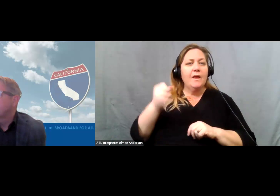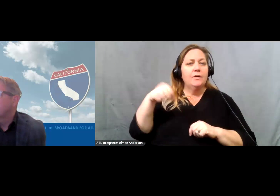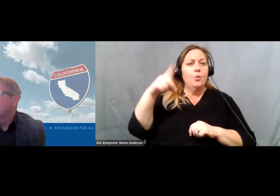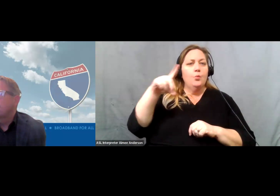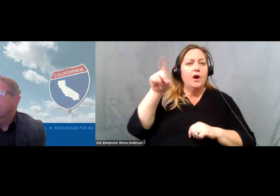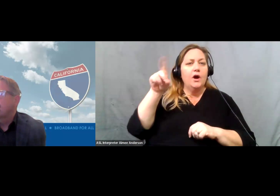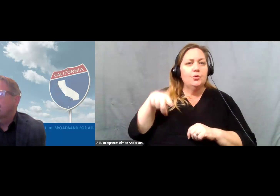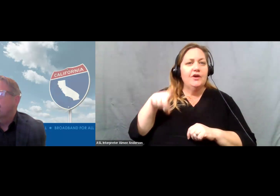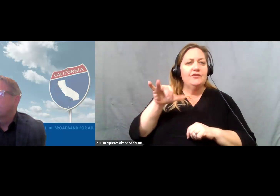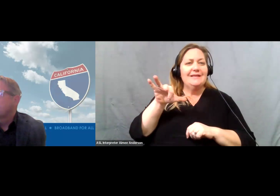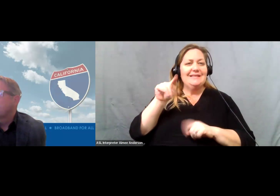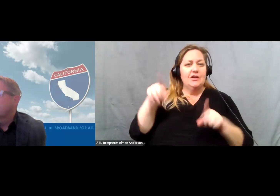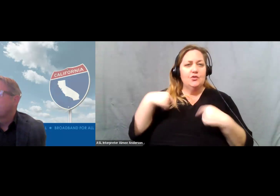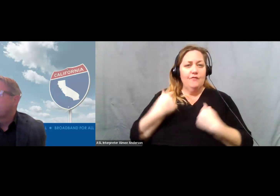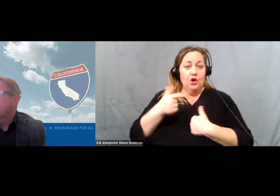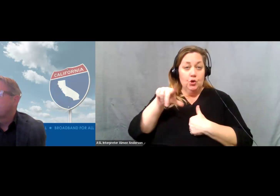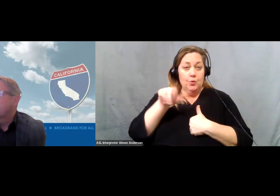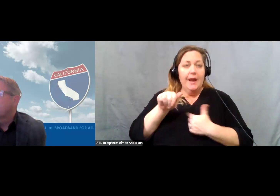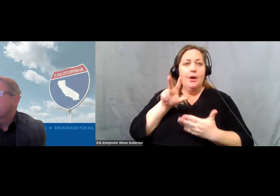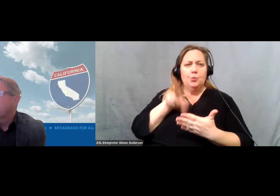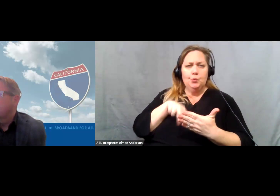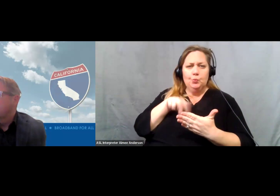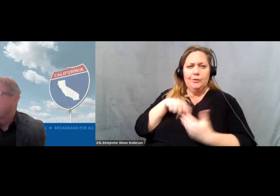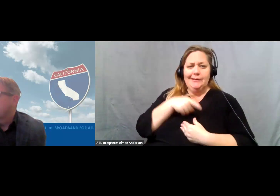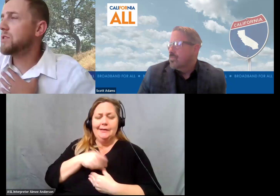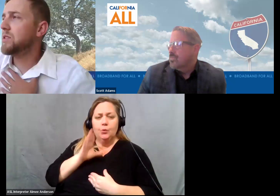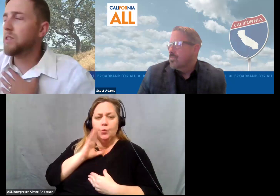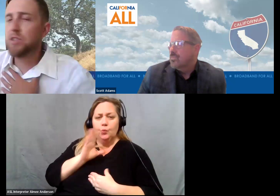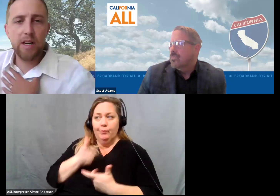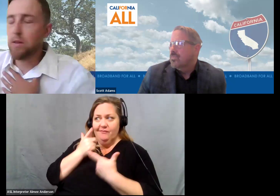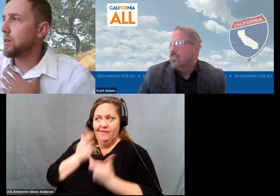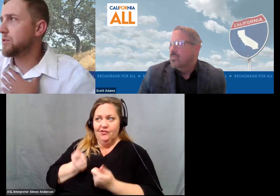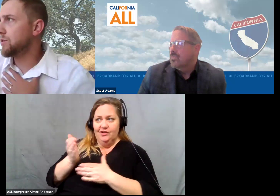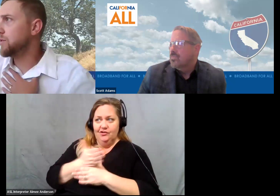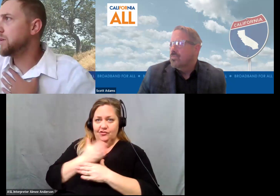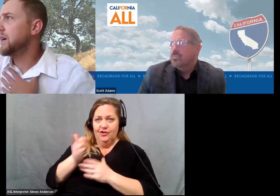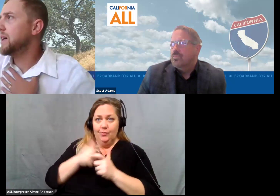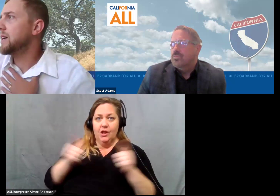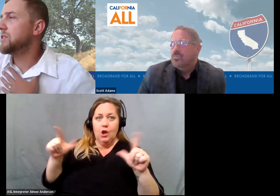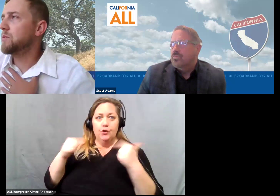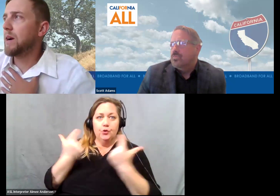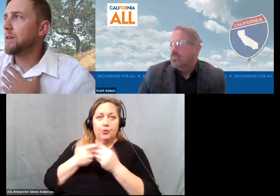so far in Q&A that would be of interest just to share with the larger group is just where